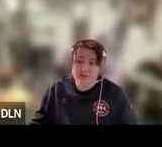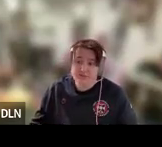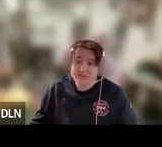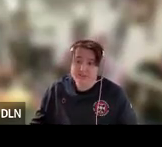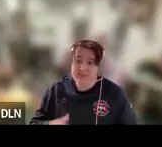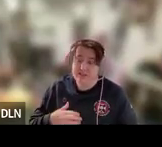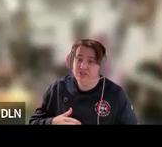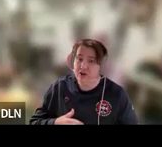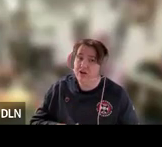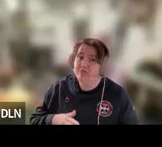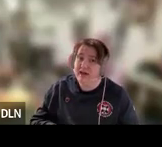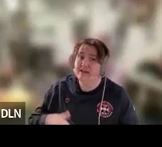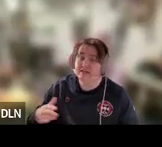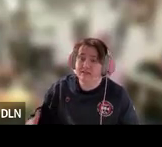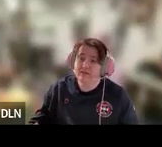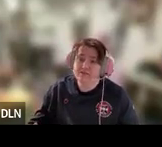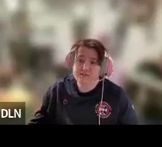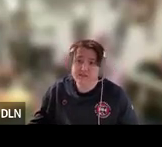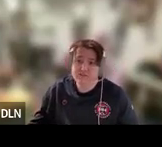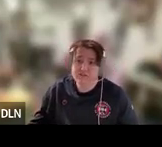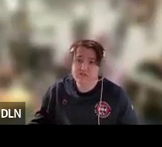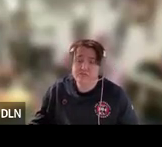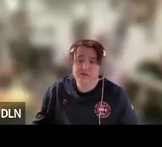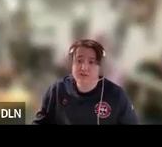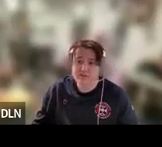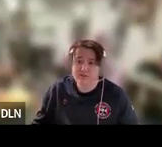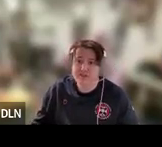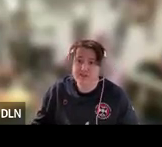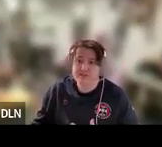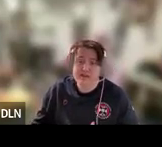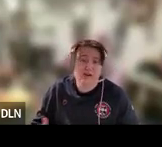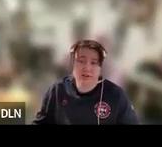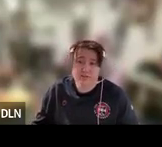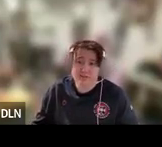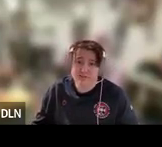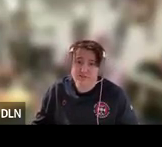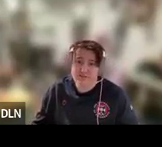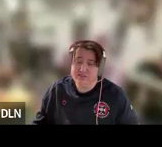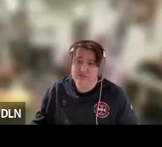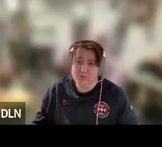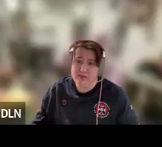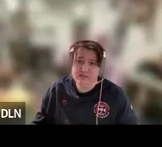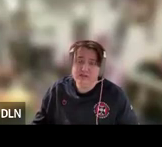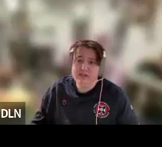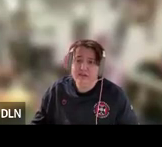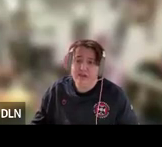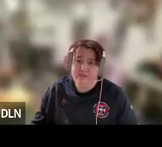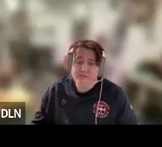characteristic, they should automatically go to a stage two, but your university may argue that down to a stage one.